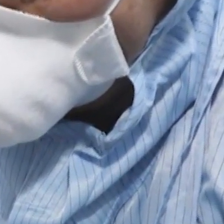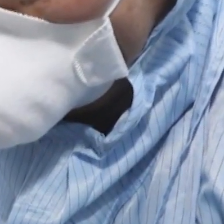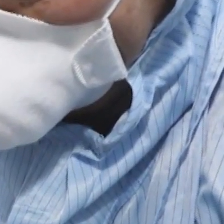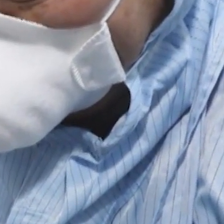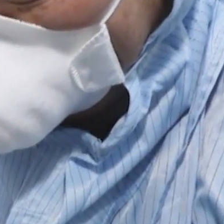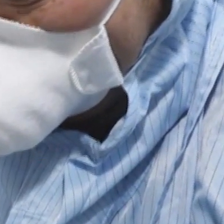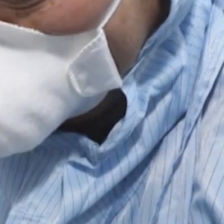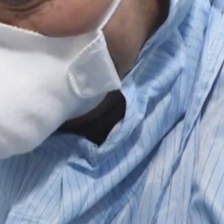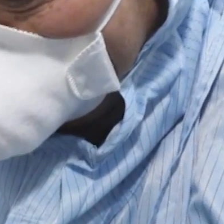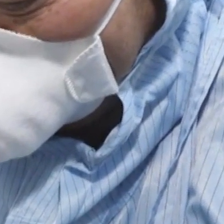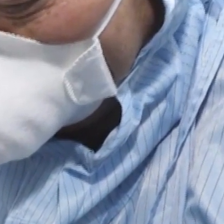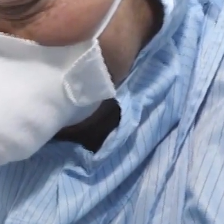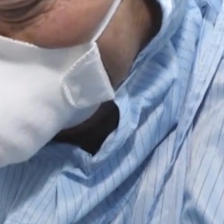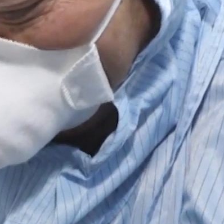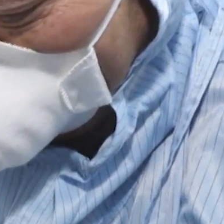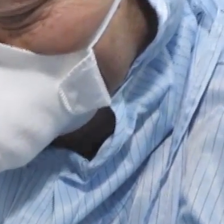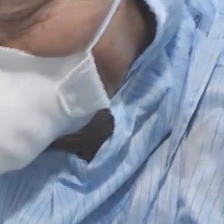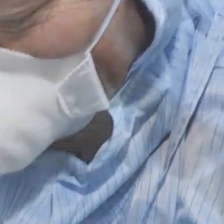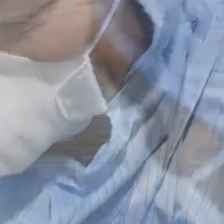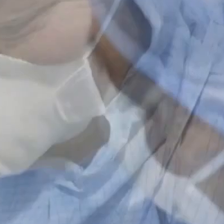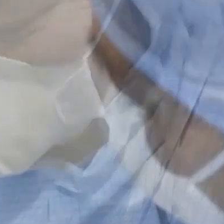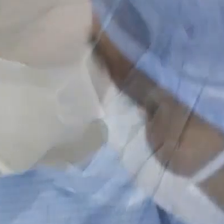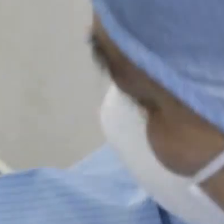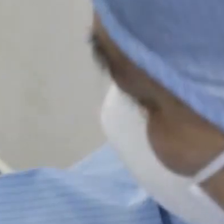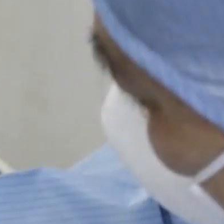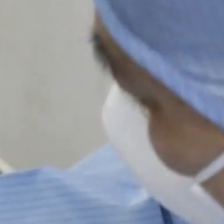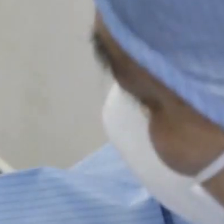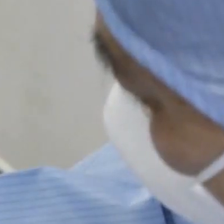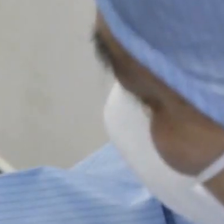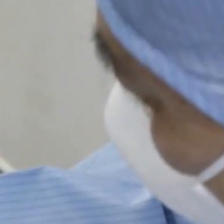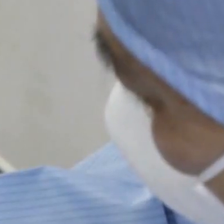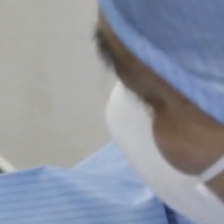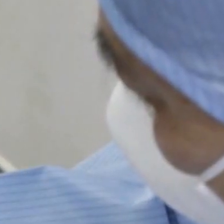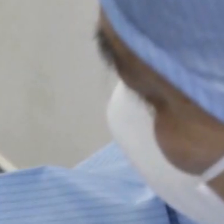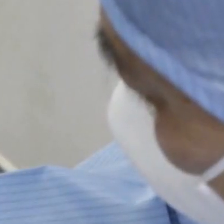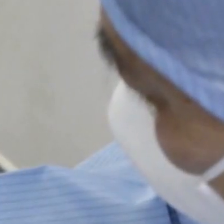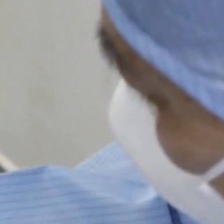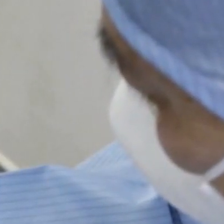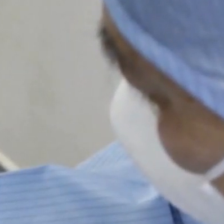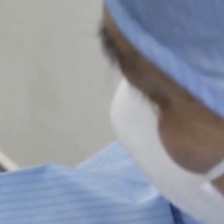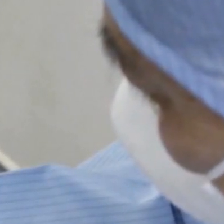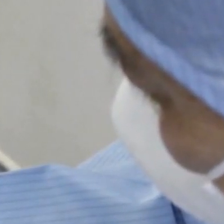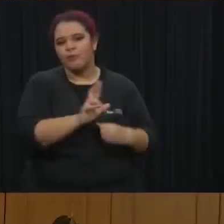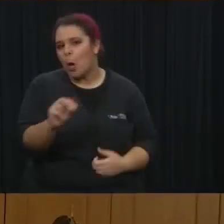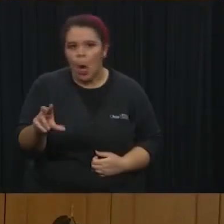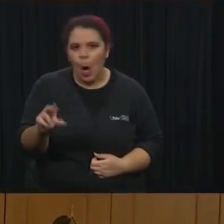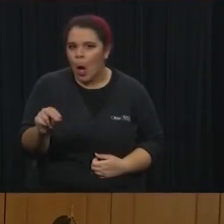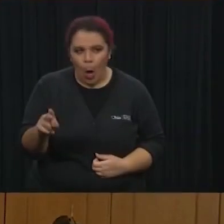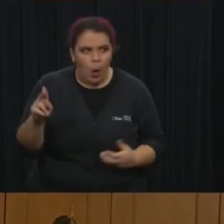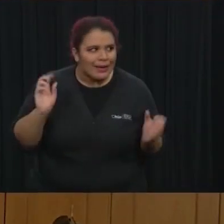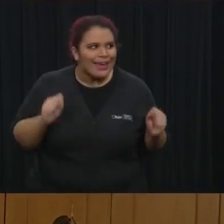AND MAYBE NOT." PRESIDENT DONALD TRUMP HAS TALKED ABOUT THE ANTI-MALARIAL AS A POSSIBLE CORONAVIRUS TREATMENT DURING HIS BRIEFINGS.